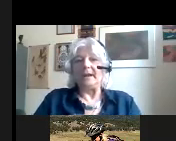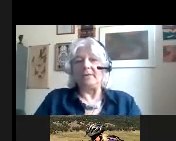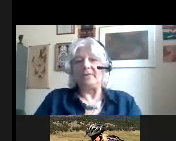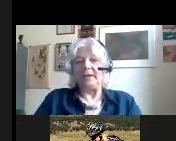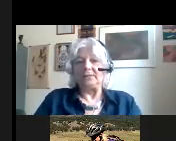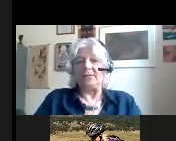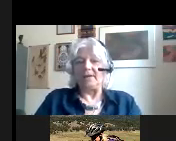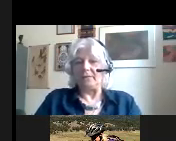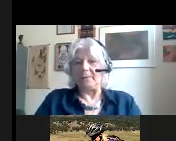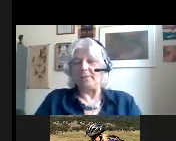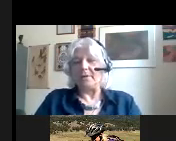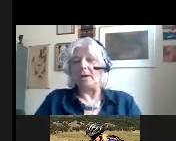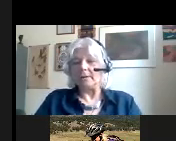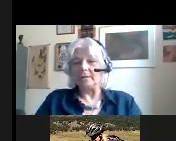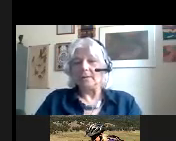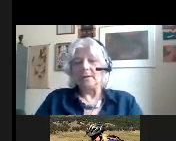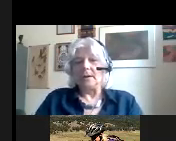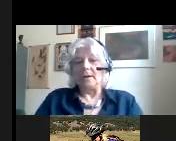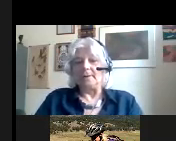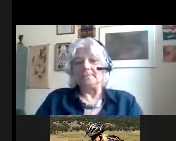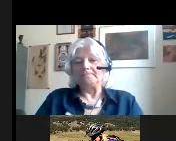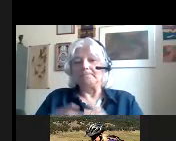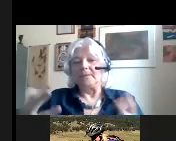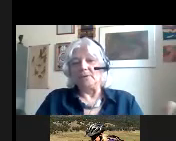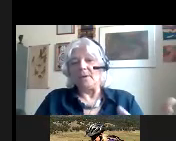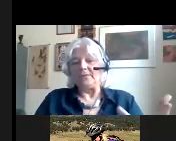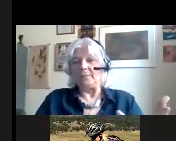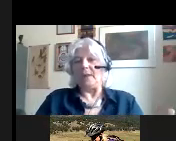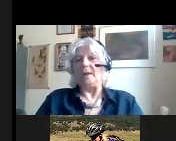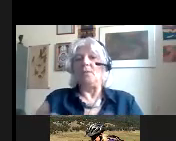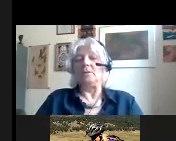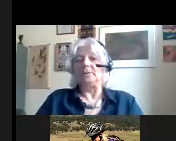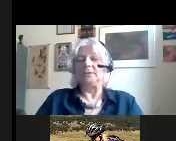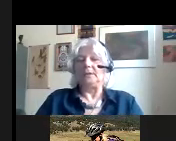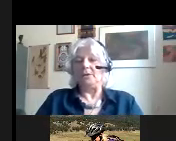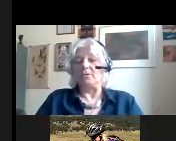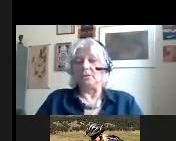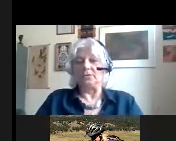every facet of life for people of color. If you have to pay more to get your groceries, if you